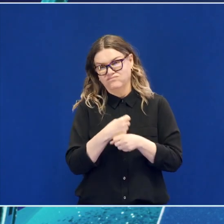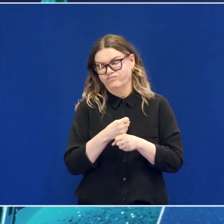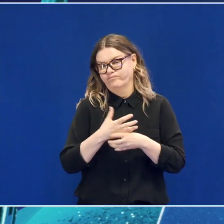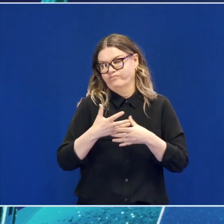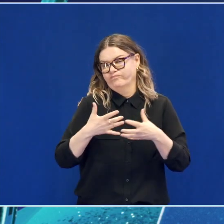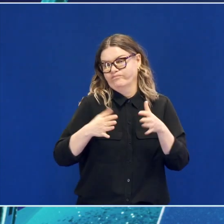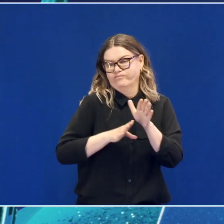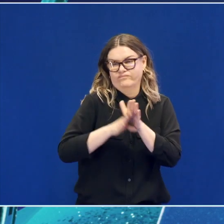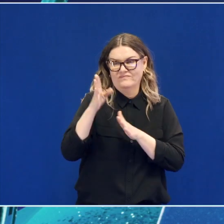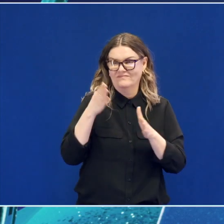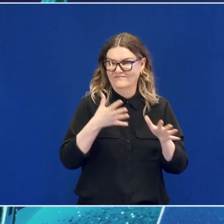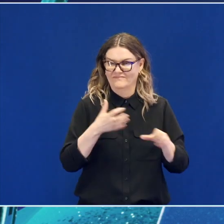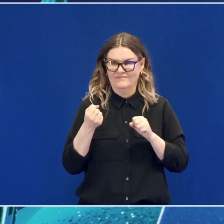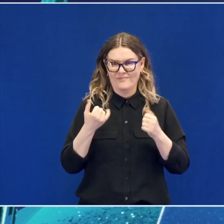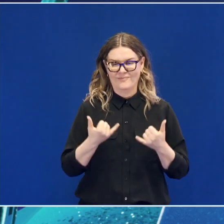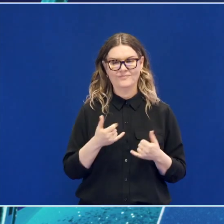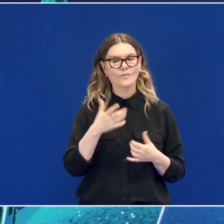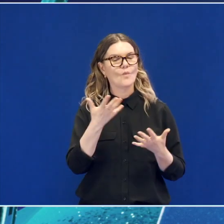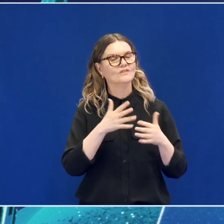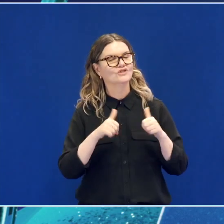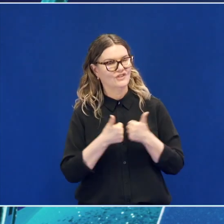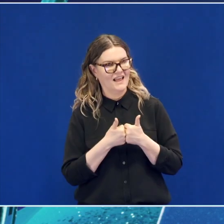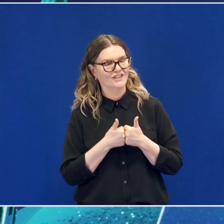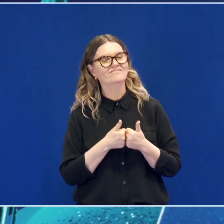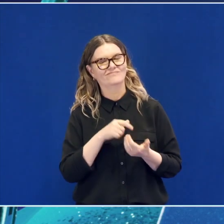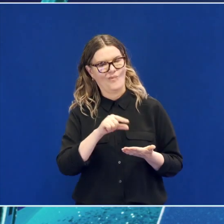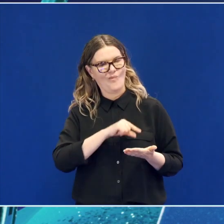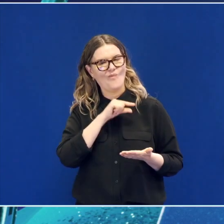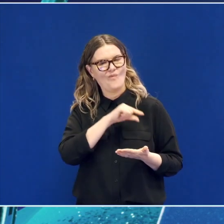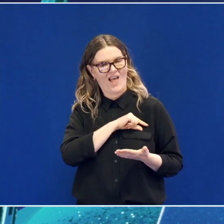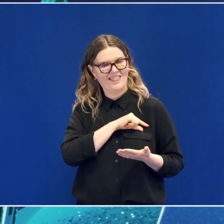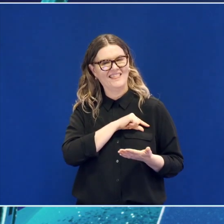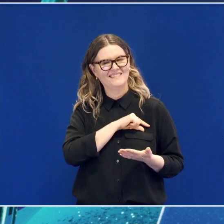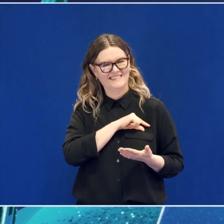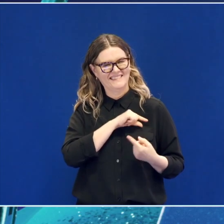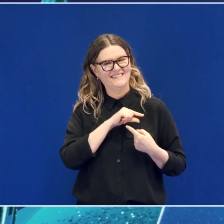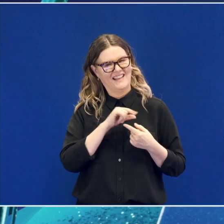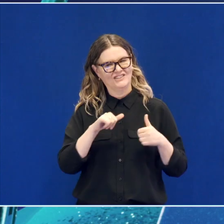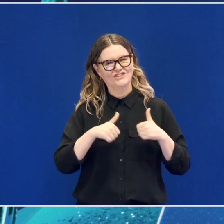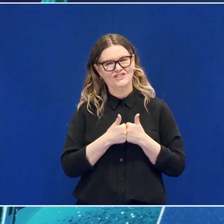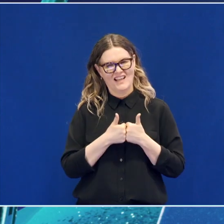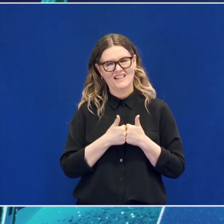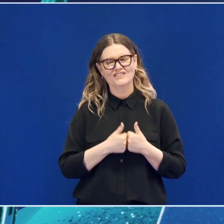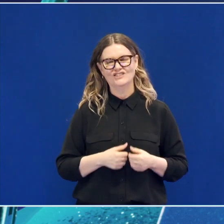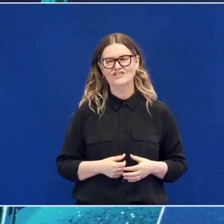And so quality as a whole -- as a problem has become this sort of bottleneck.